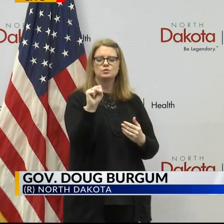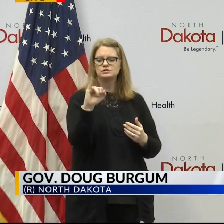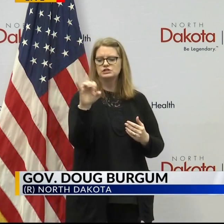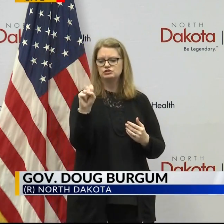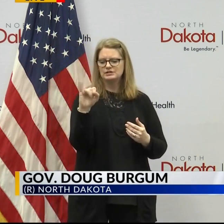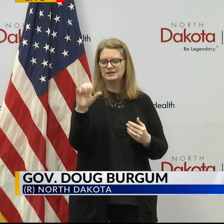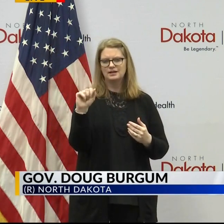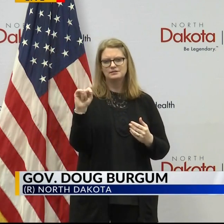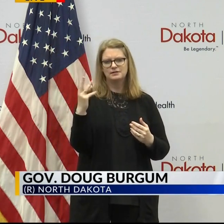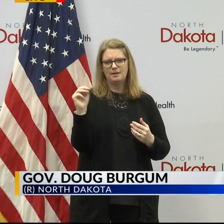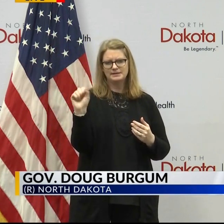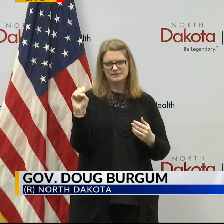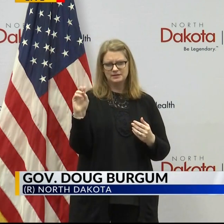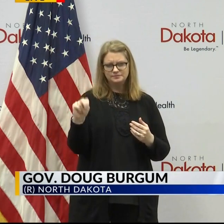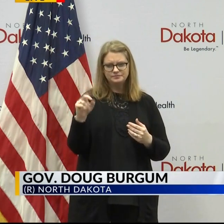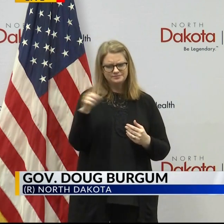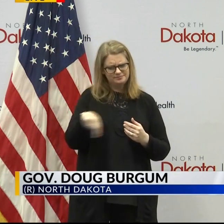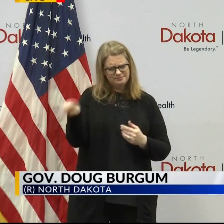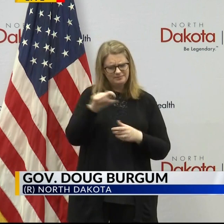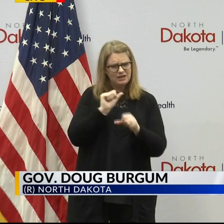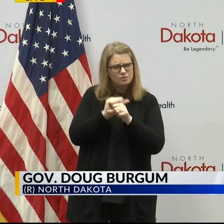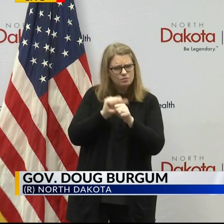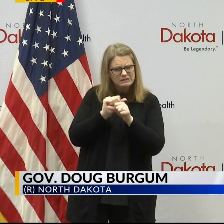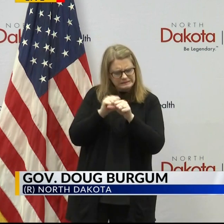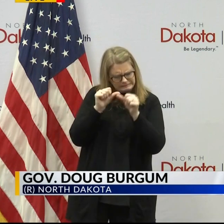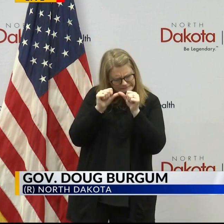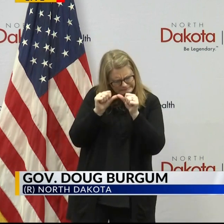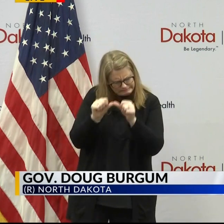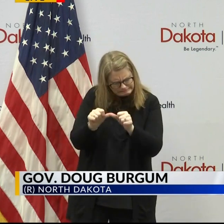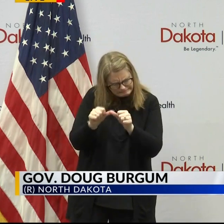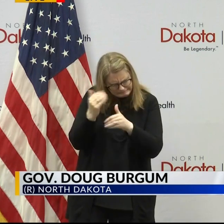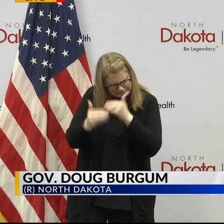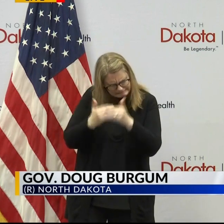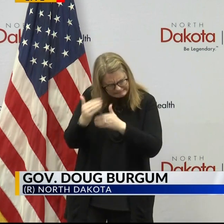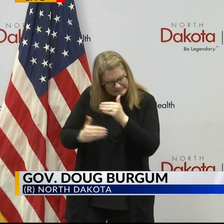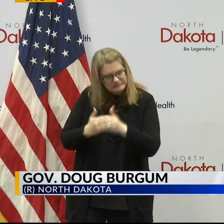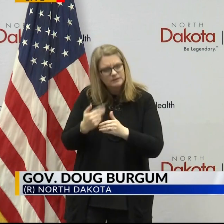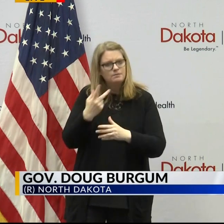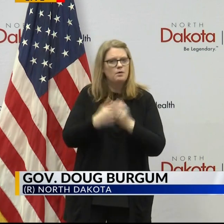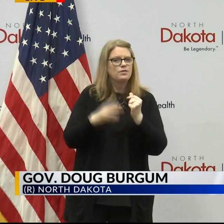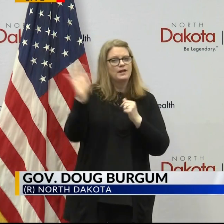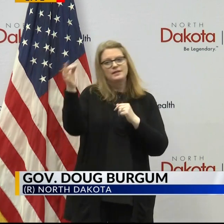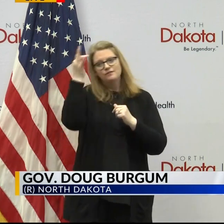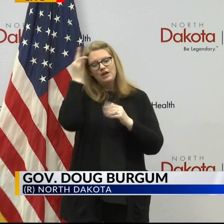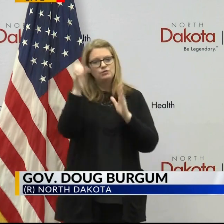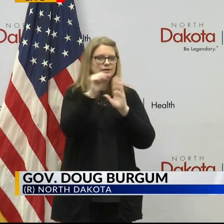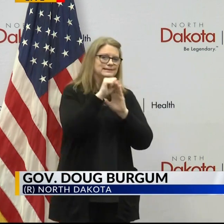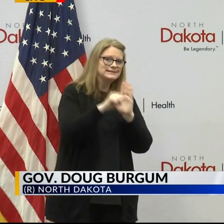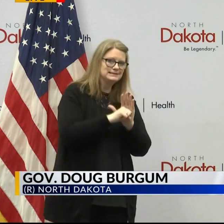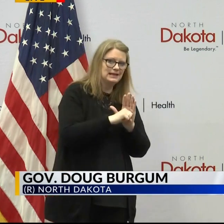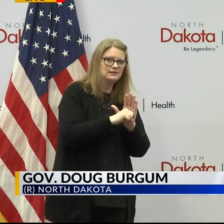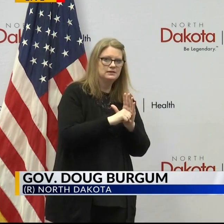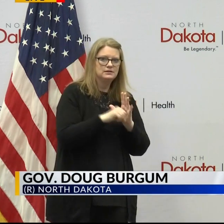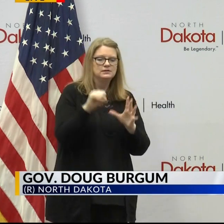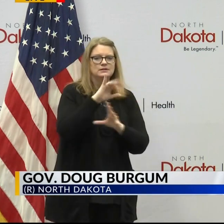AGAIN, GREAT WORK. I WANT TO THANK CHRIS JONES ASK